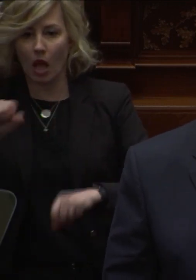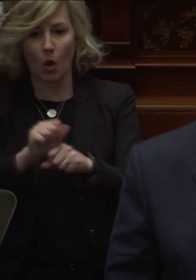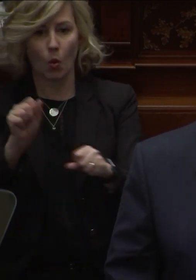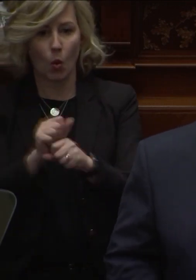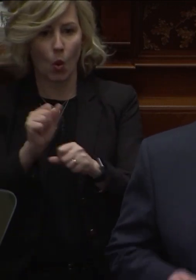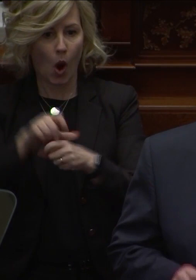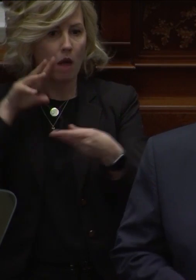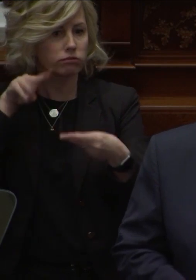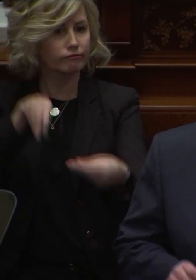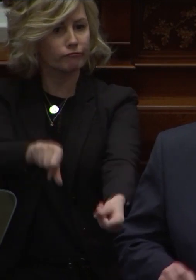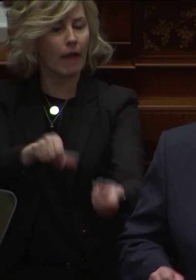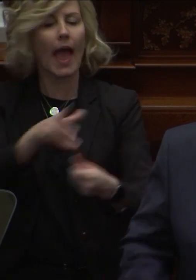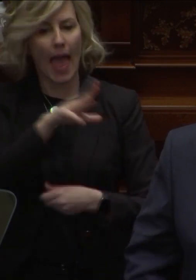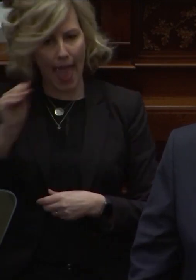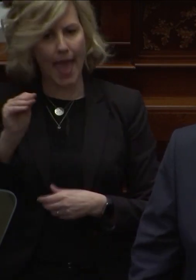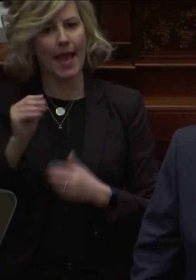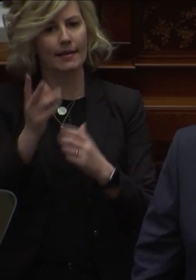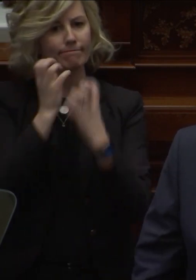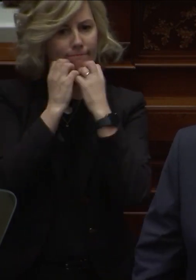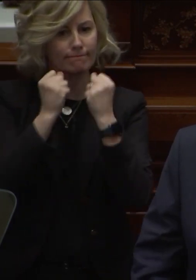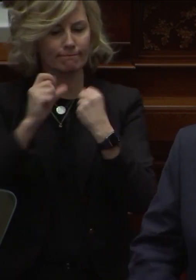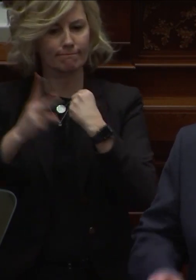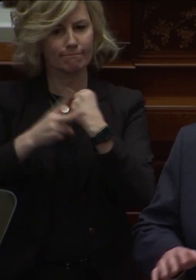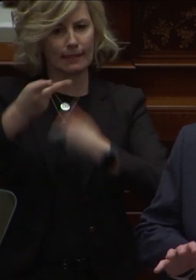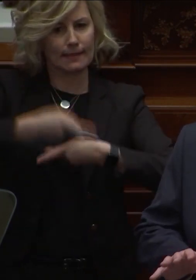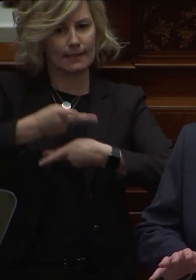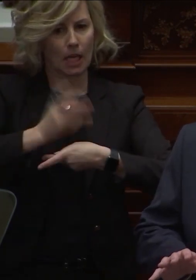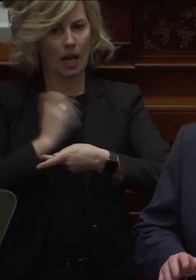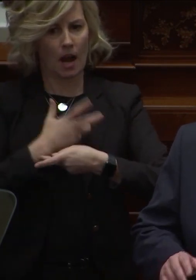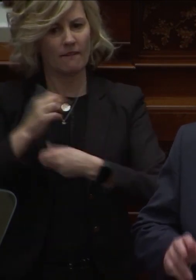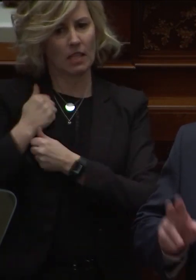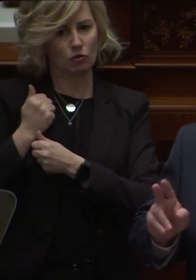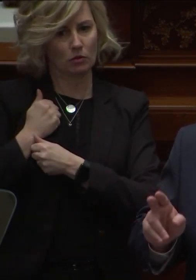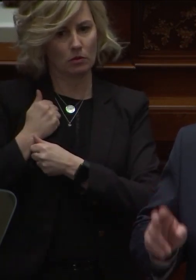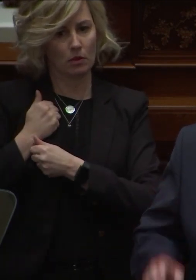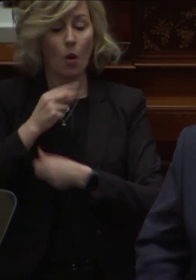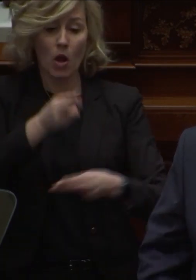RESOURCES, GETTING PEOPLE TO AND FROM WORK EFFICIENTLY AND CARING FOR OUR VETERANS.